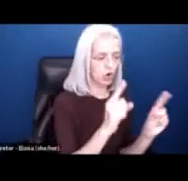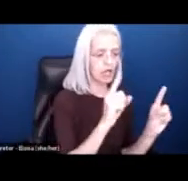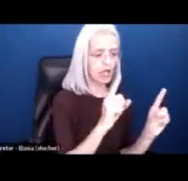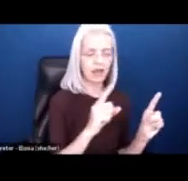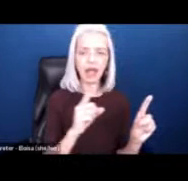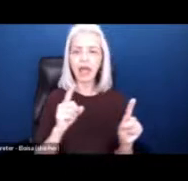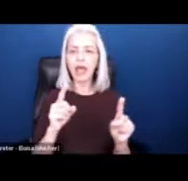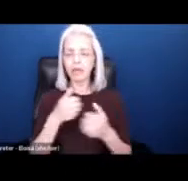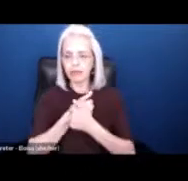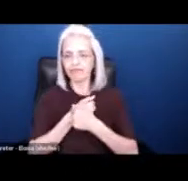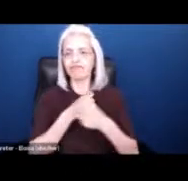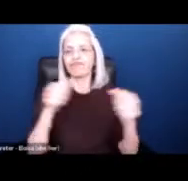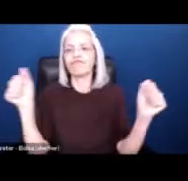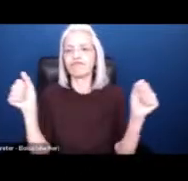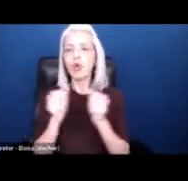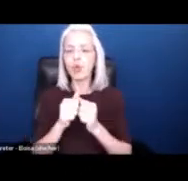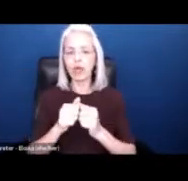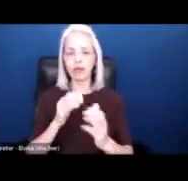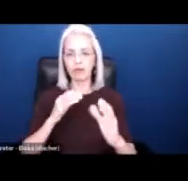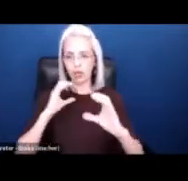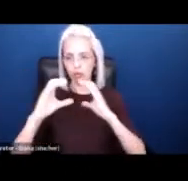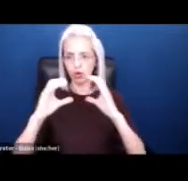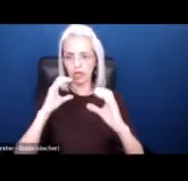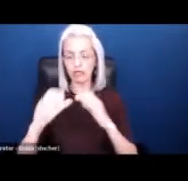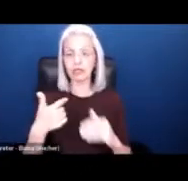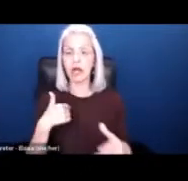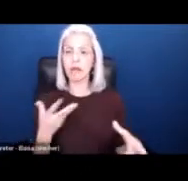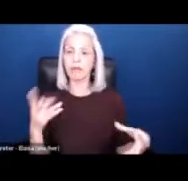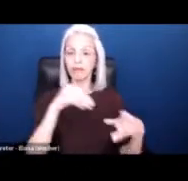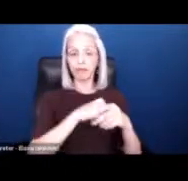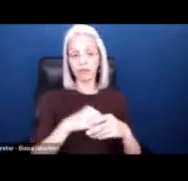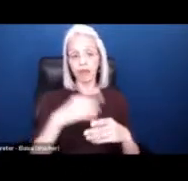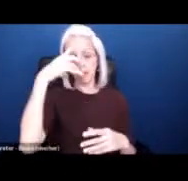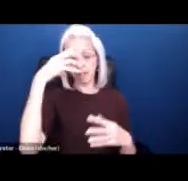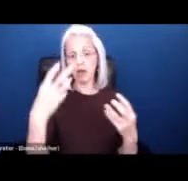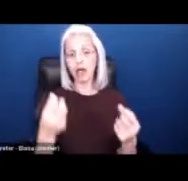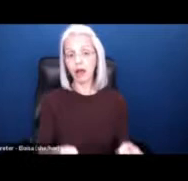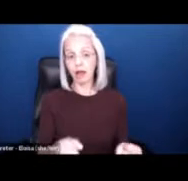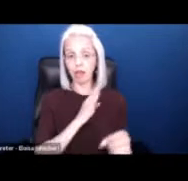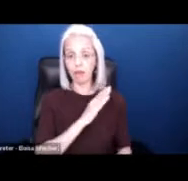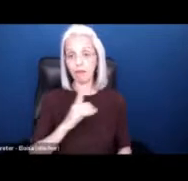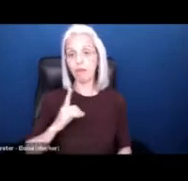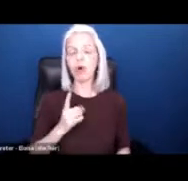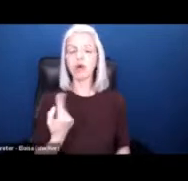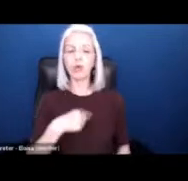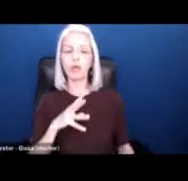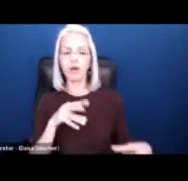communications, I serve as part of a mental health board where we were involved in a case situation where we need to look